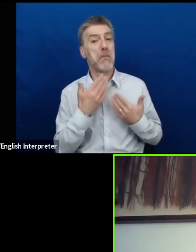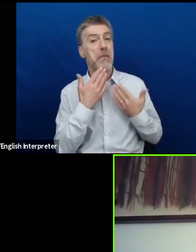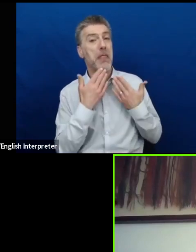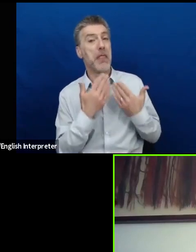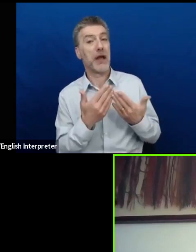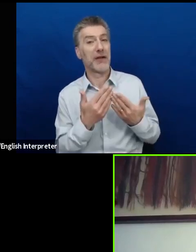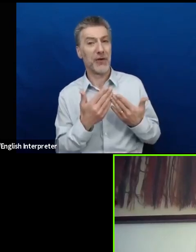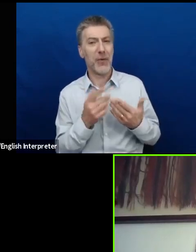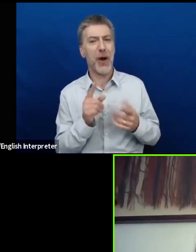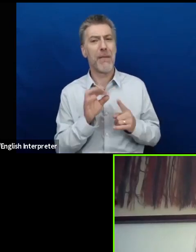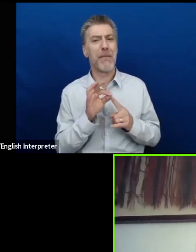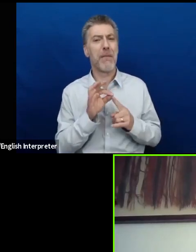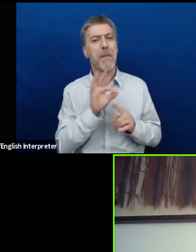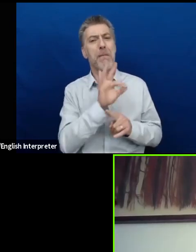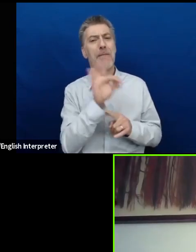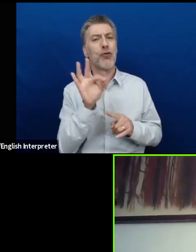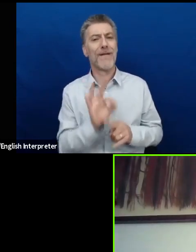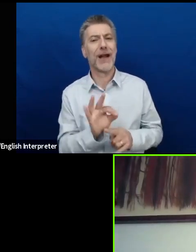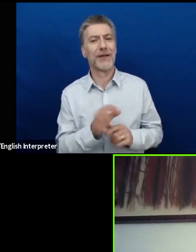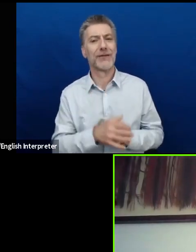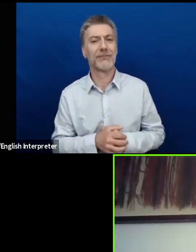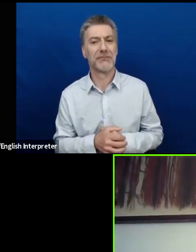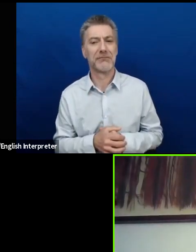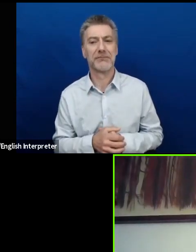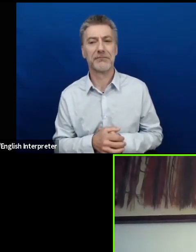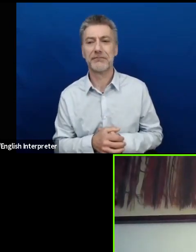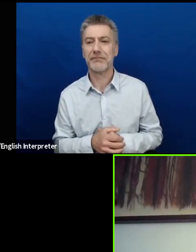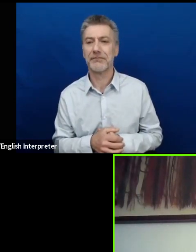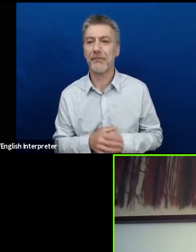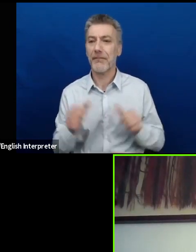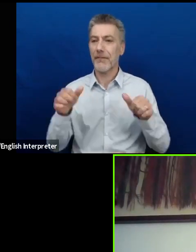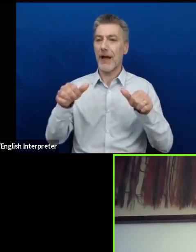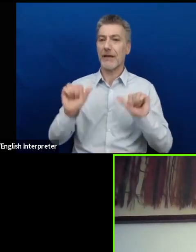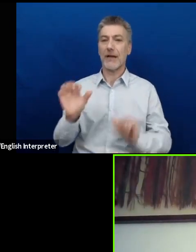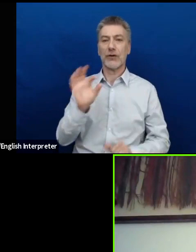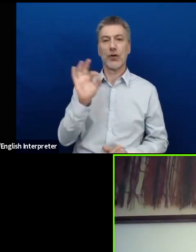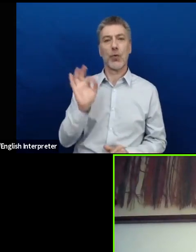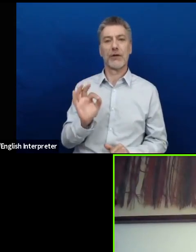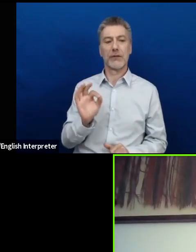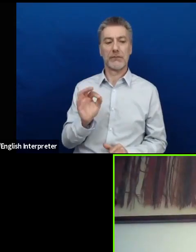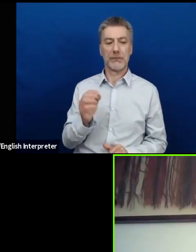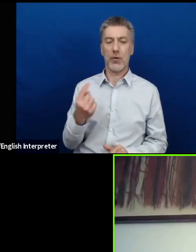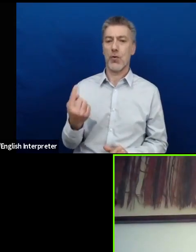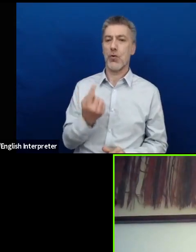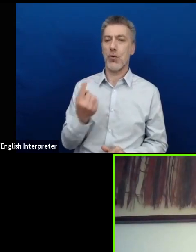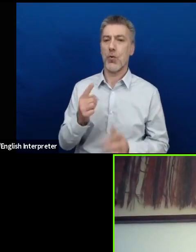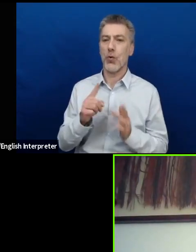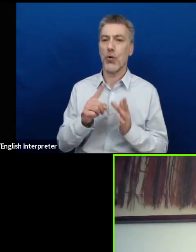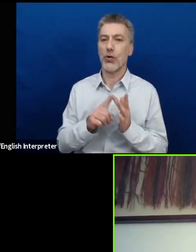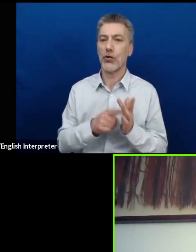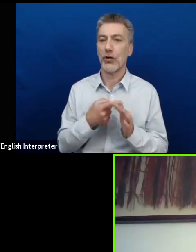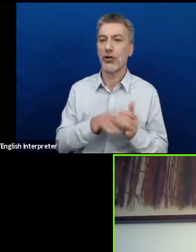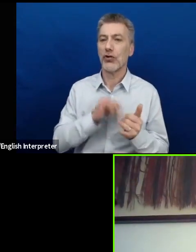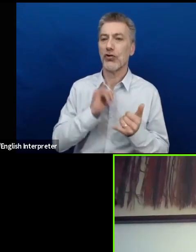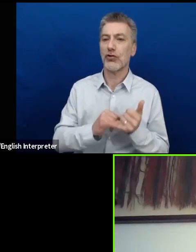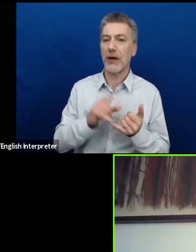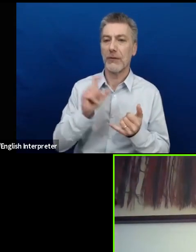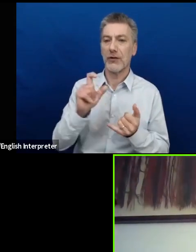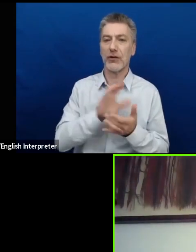they are transformed we want be after this stage so post clone some comes about